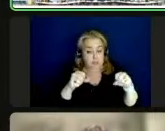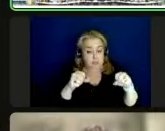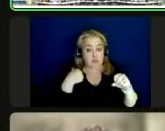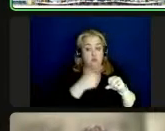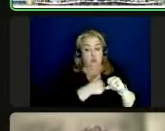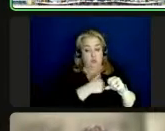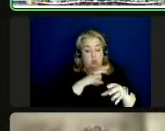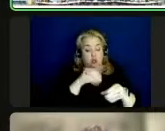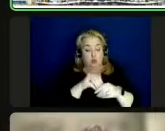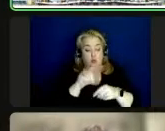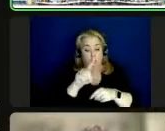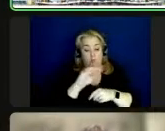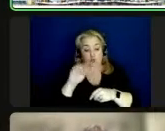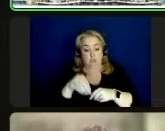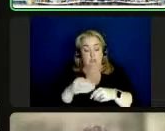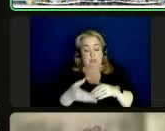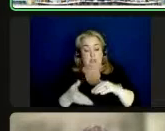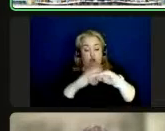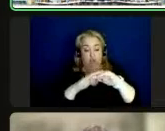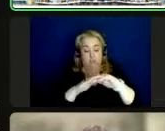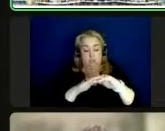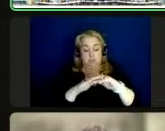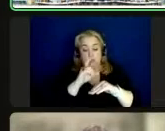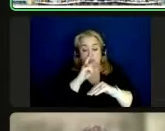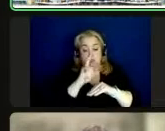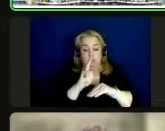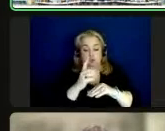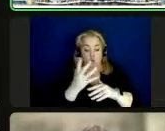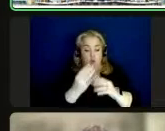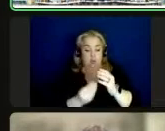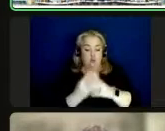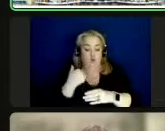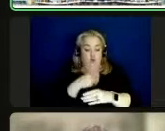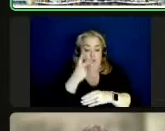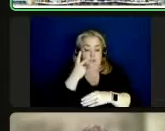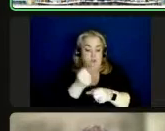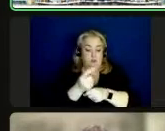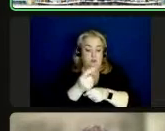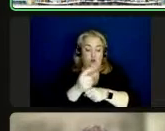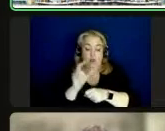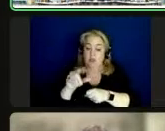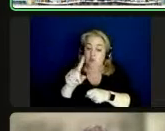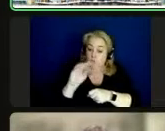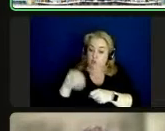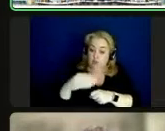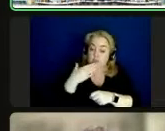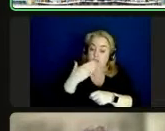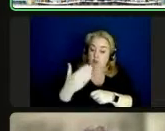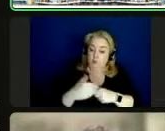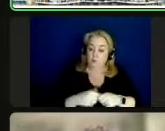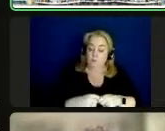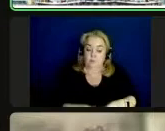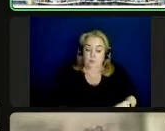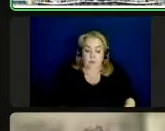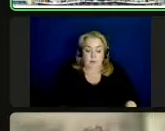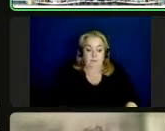ANTICIPATE AITIOL REVENUE?